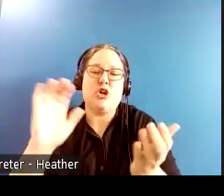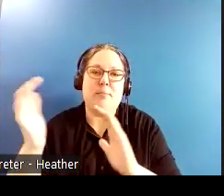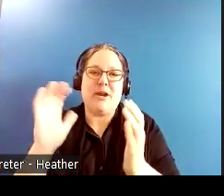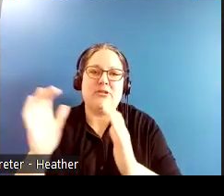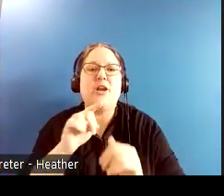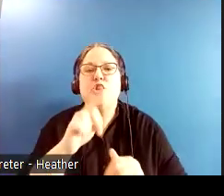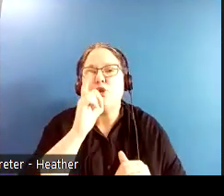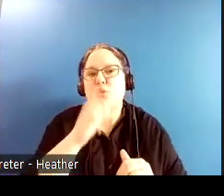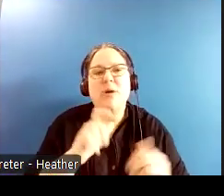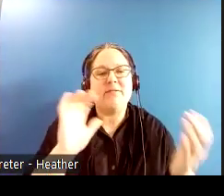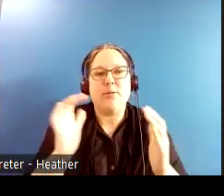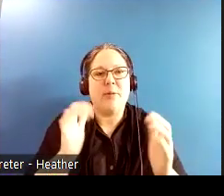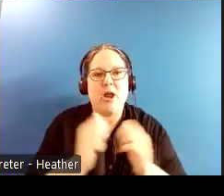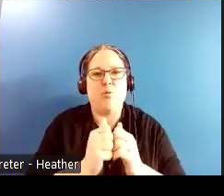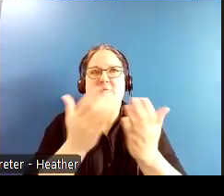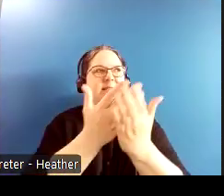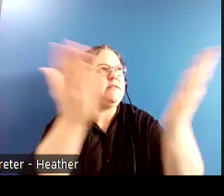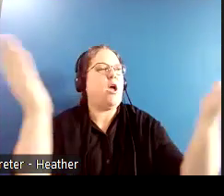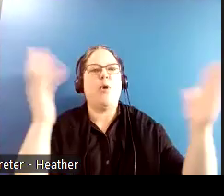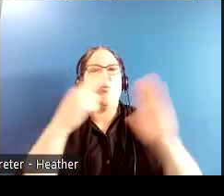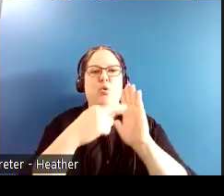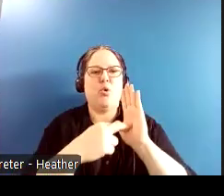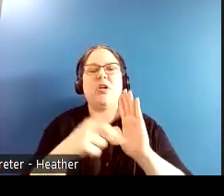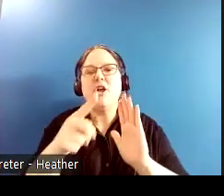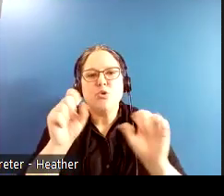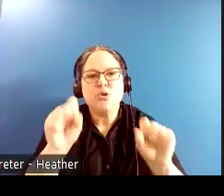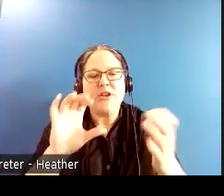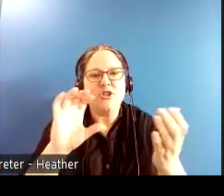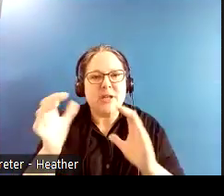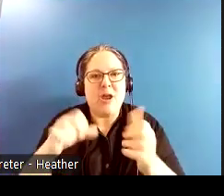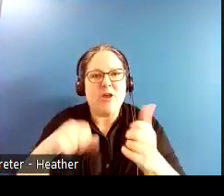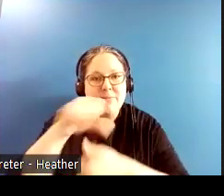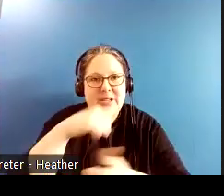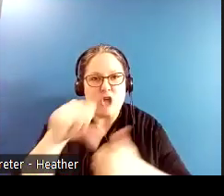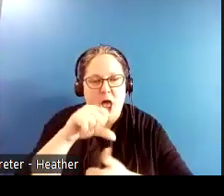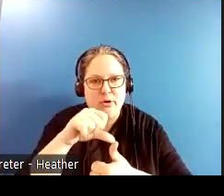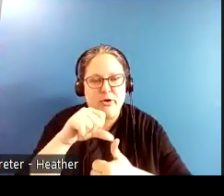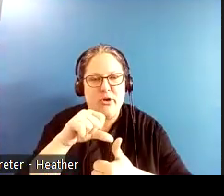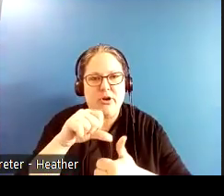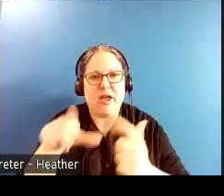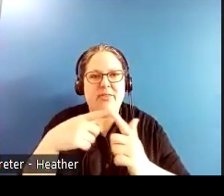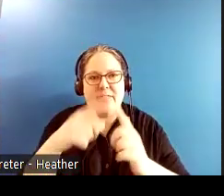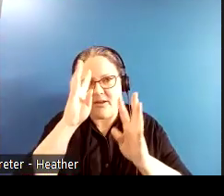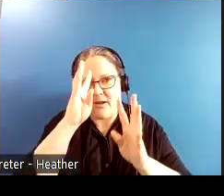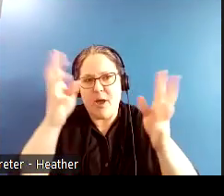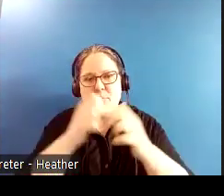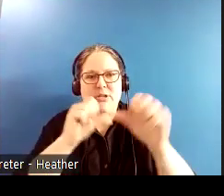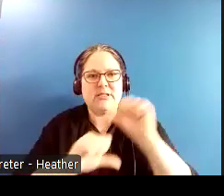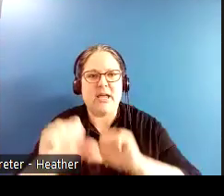objective ruler out there in the universe. I just need to compare them to one another uh in order to come up with scientific descriptions of what they're like. You